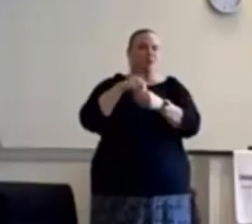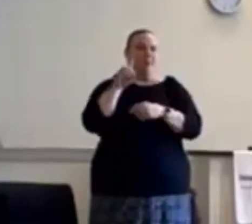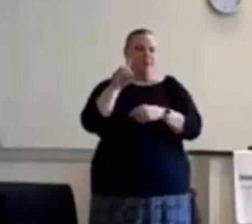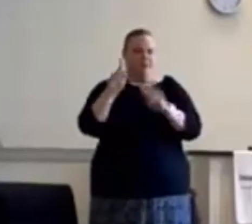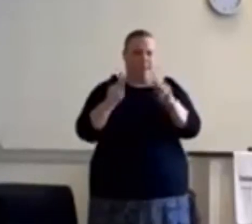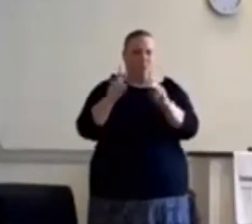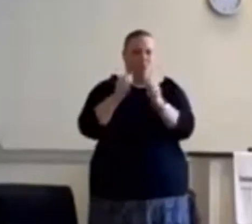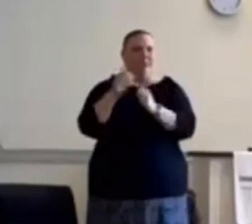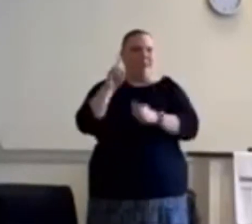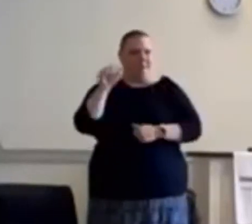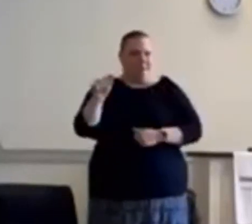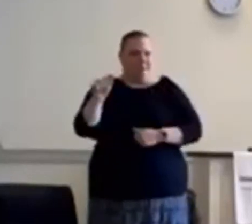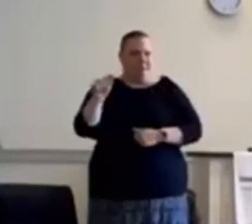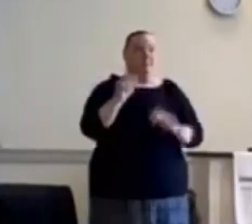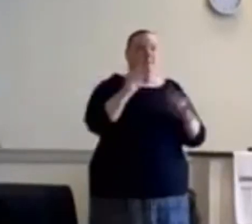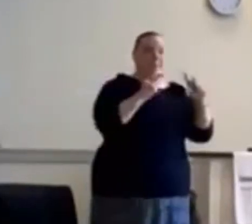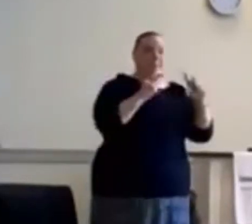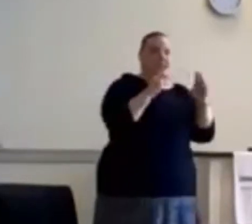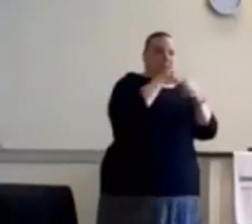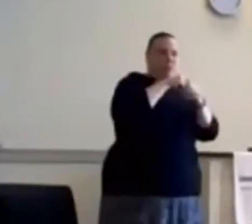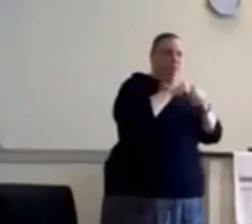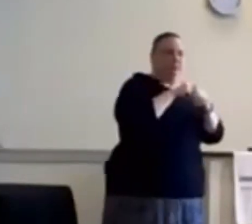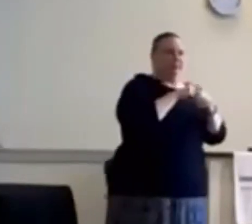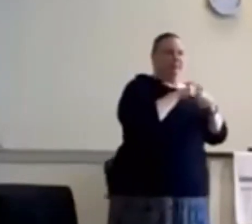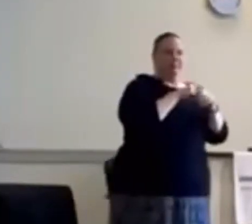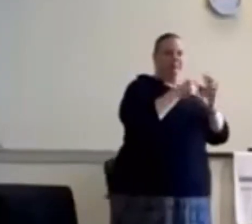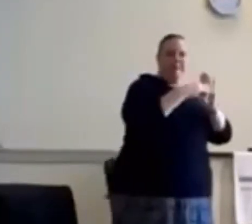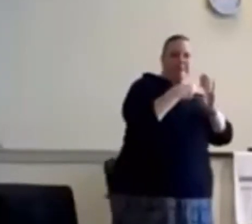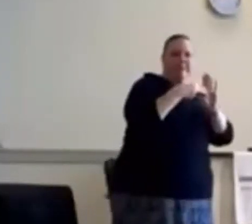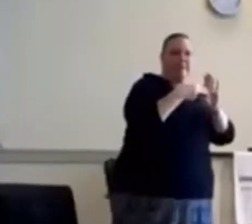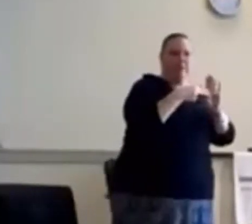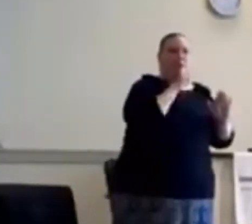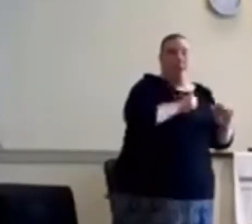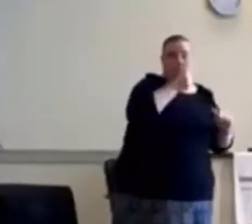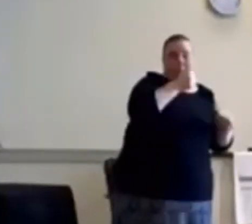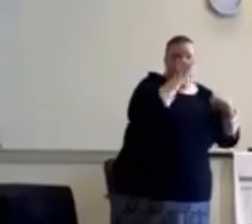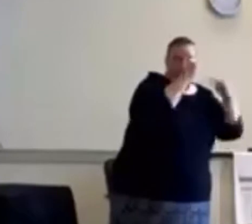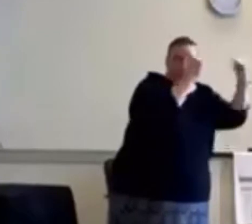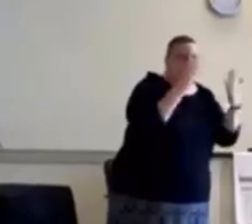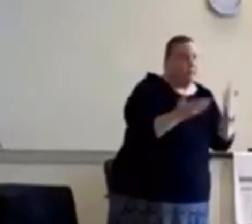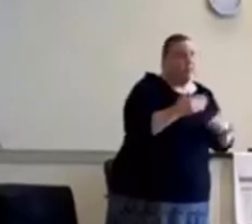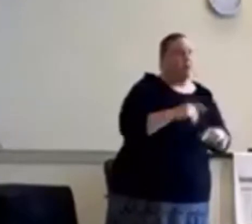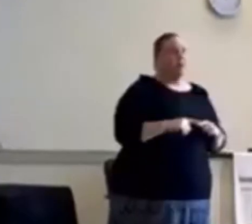stigmatized, or excluded: older adults, individuals with limited English